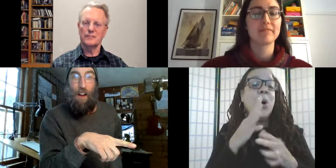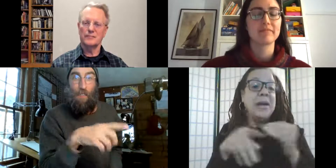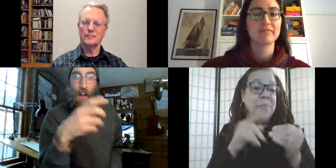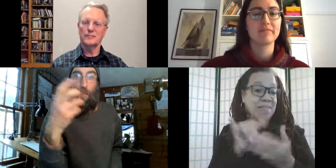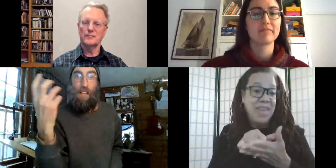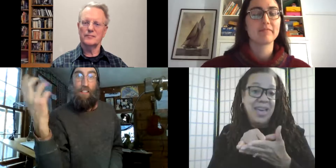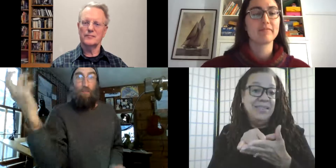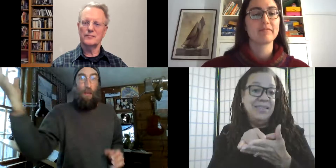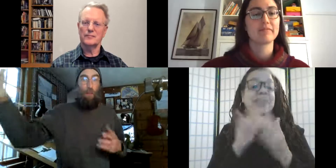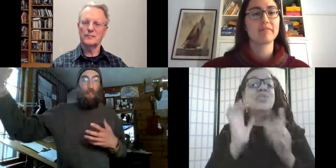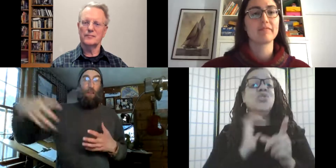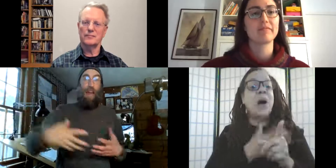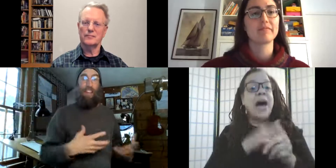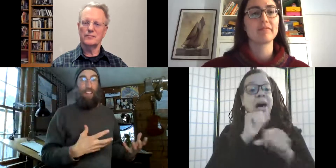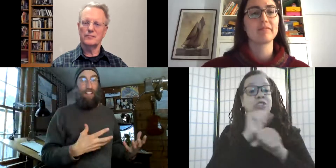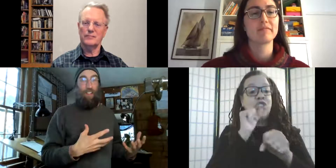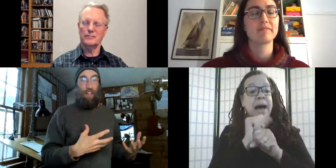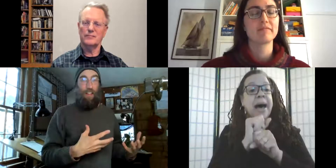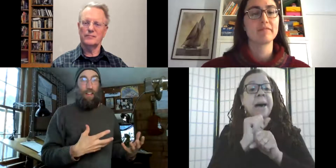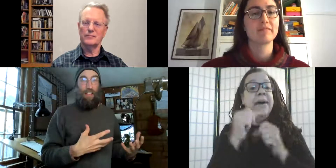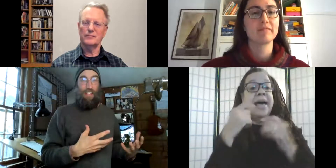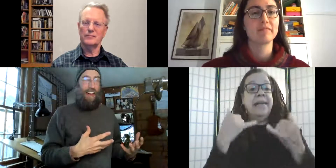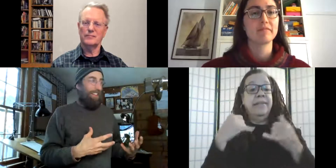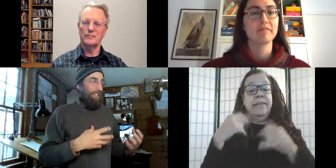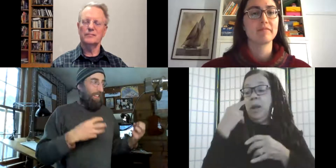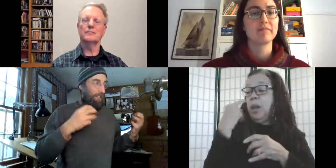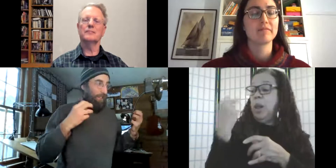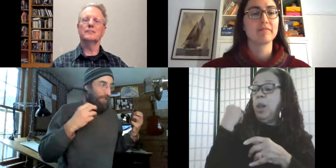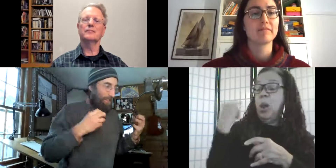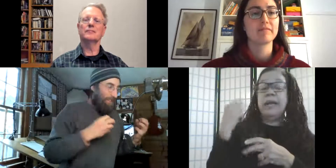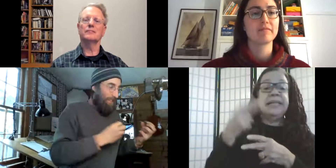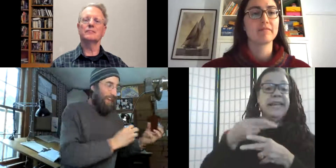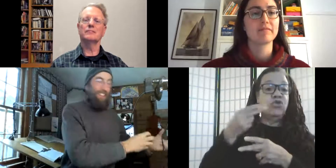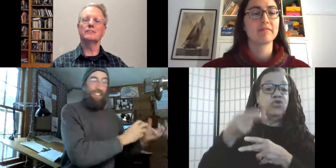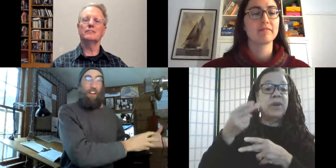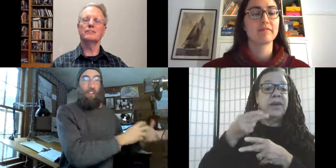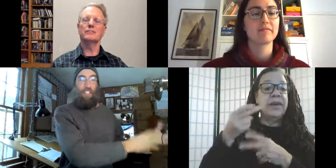And our job, as people looking back at this history, is not to not necessarily